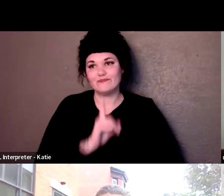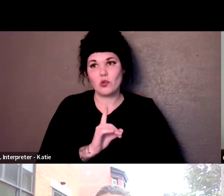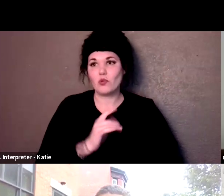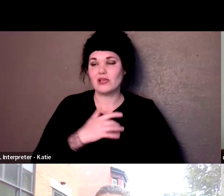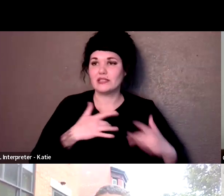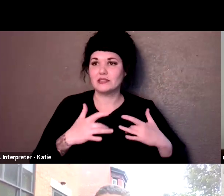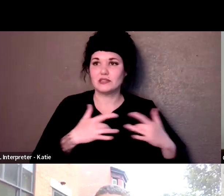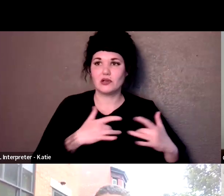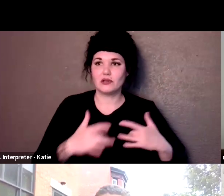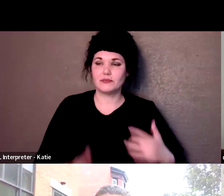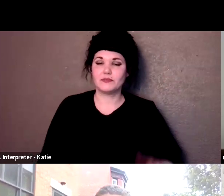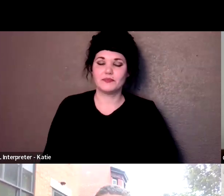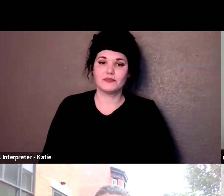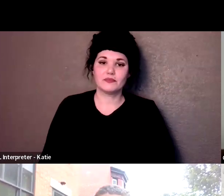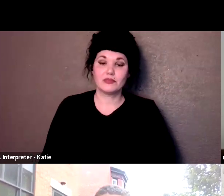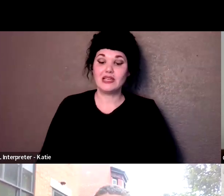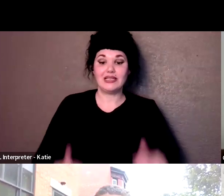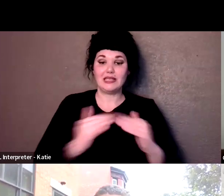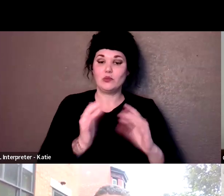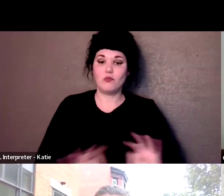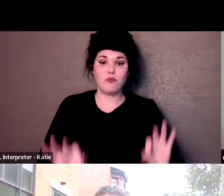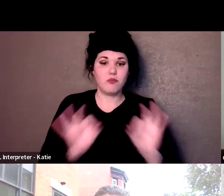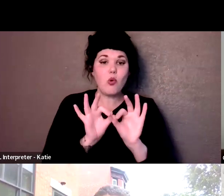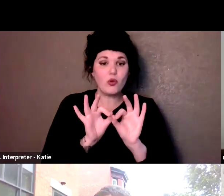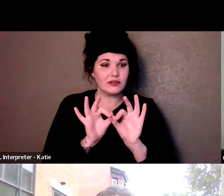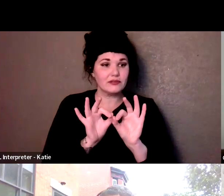there are so many people out there that don't even know that they may have a mental health